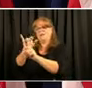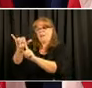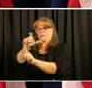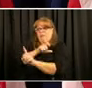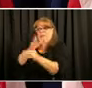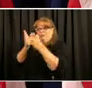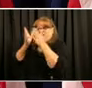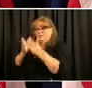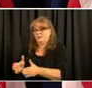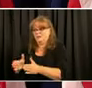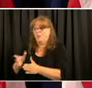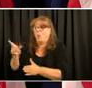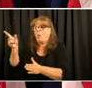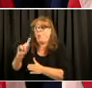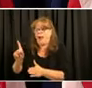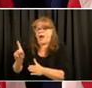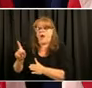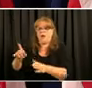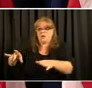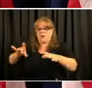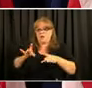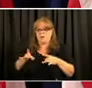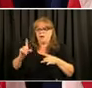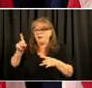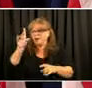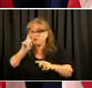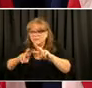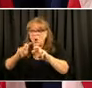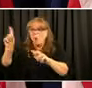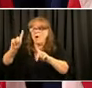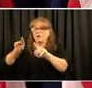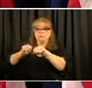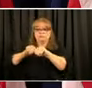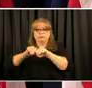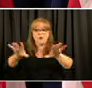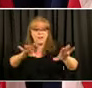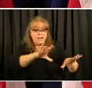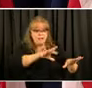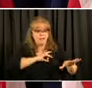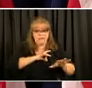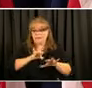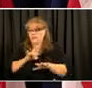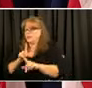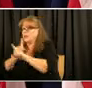what a lot of the science has shown over the last few months there's no such thing as a super